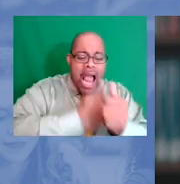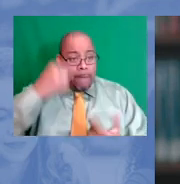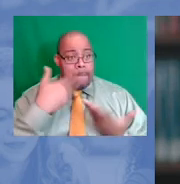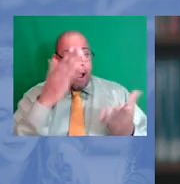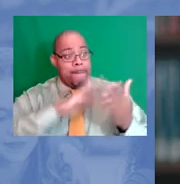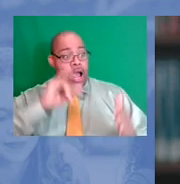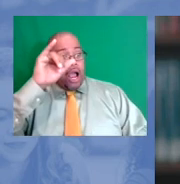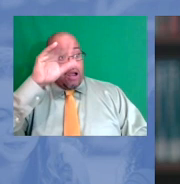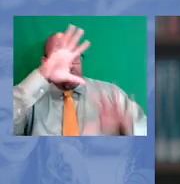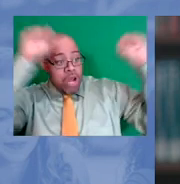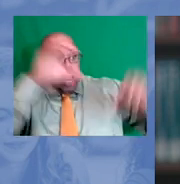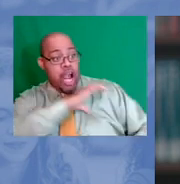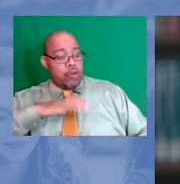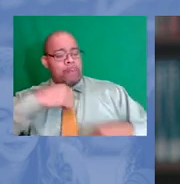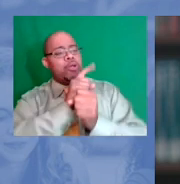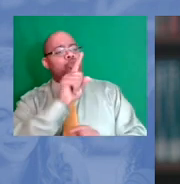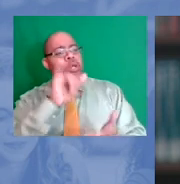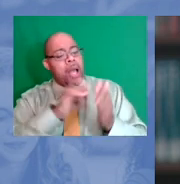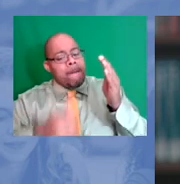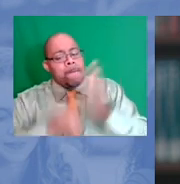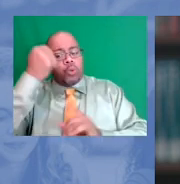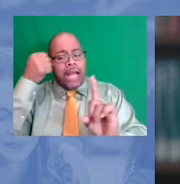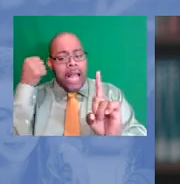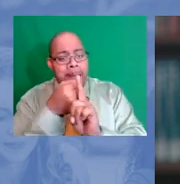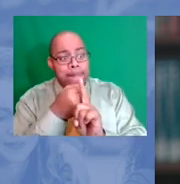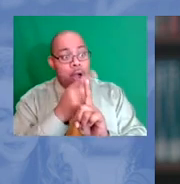THOSE MOST IMPACTED BY THE PANDEMIC RECEIVE THE MOST SUPPORT.